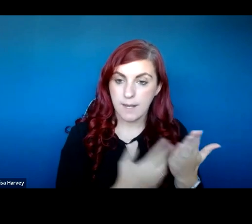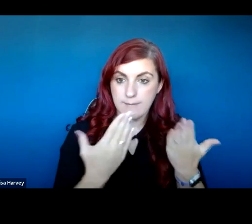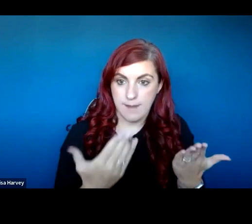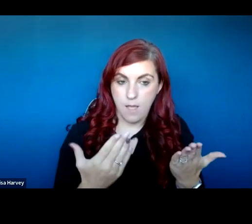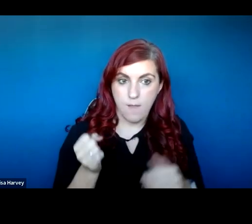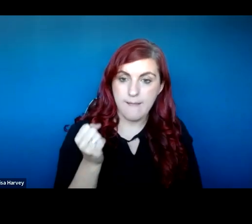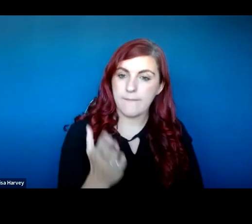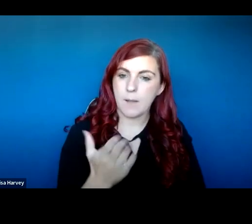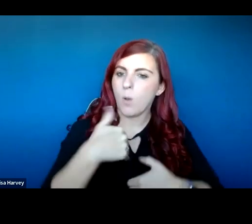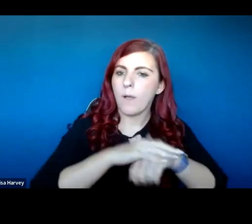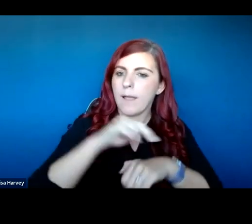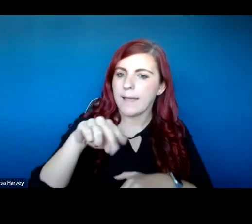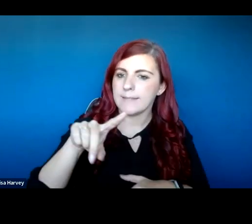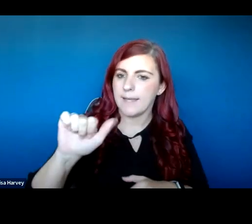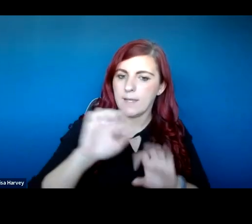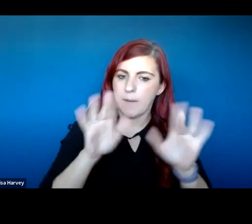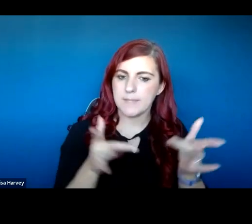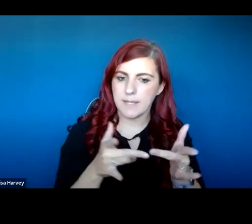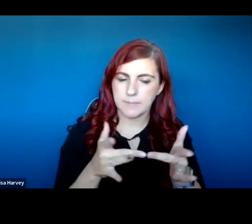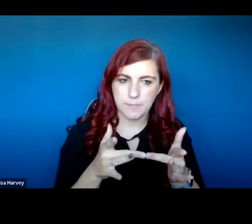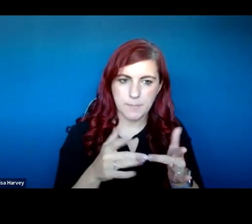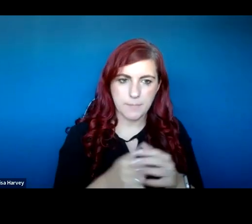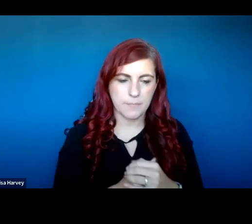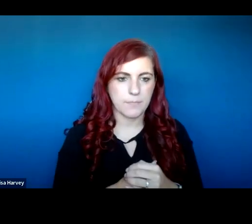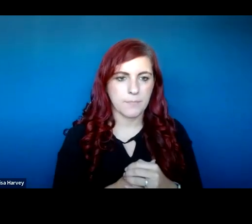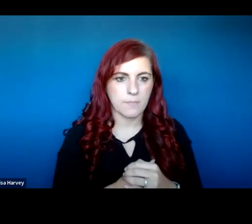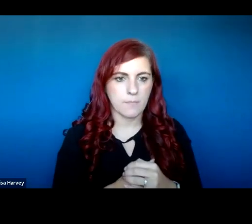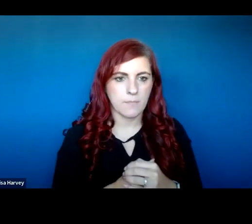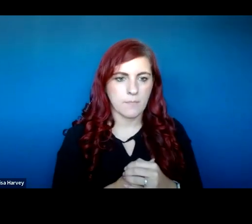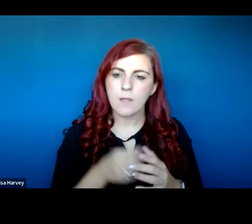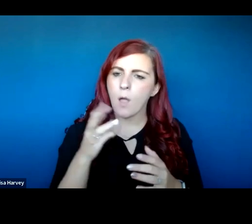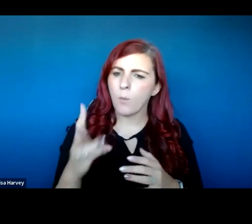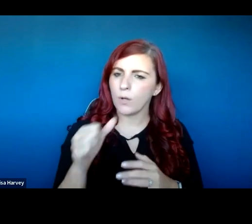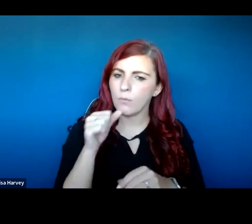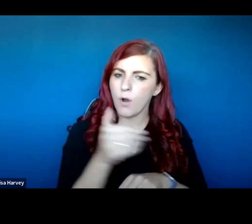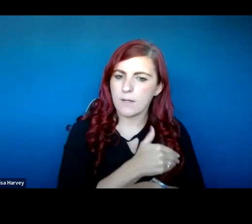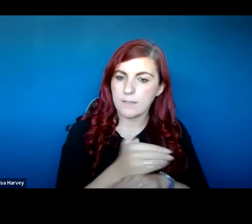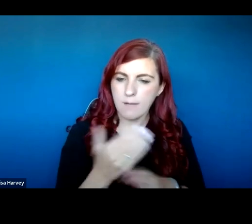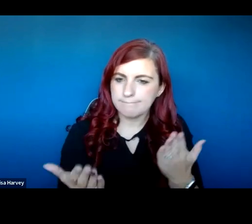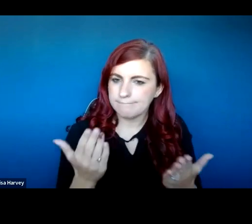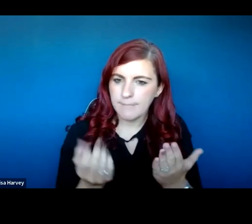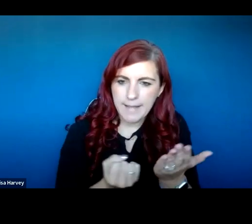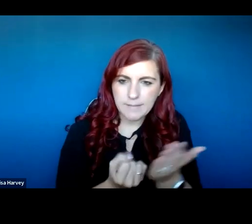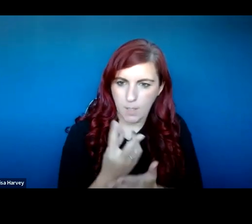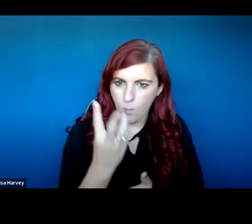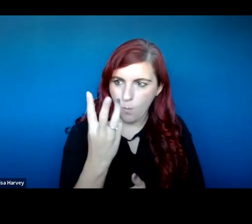on the NDA website. So I'm going to start by explaining why we did the survey.